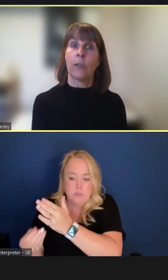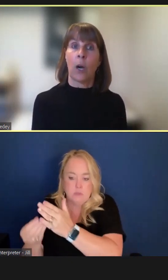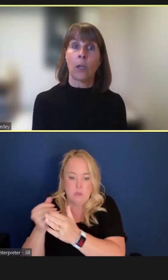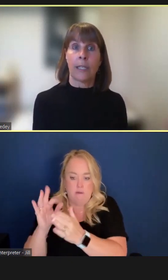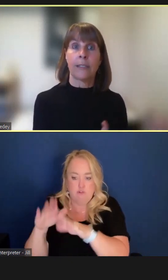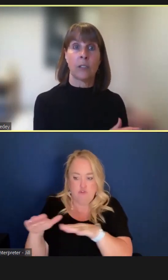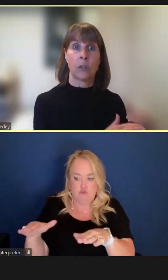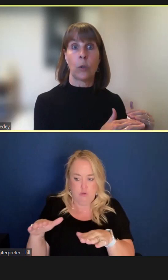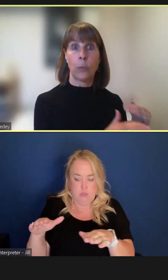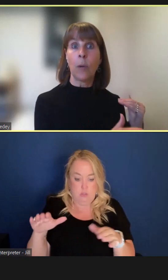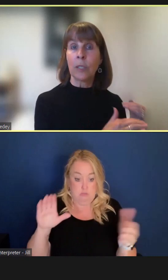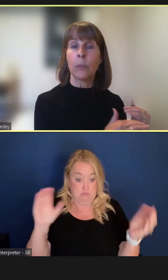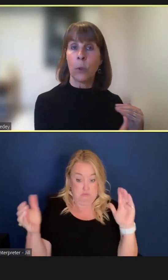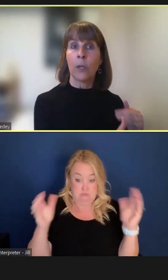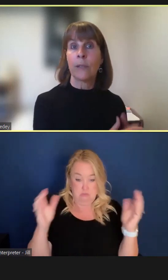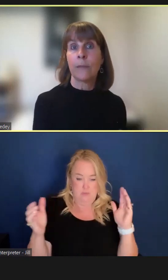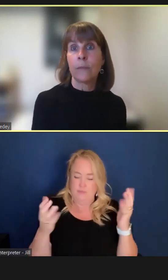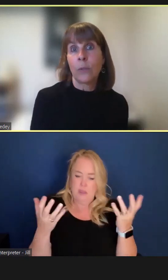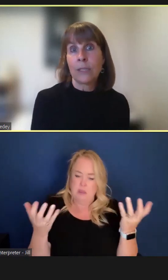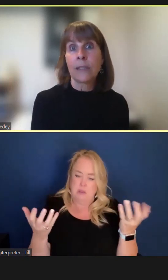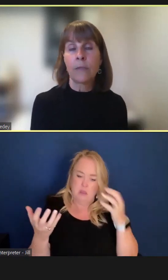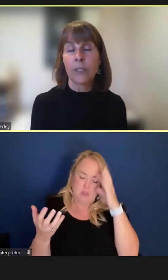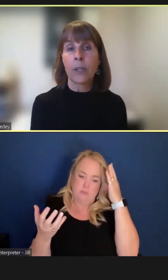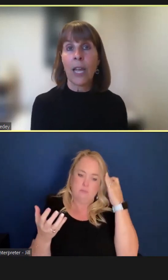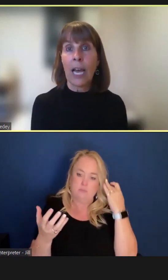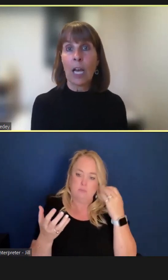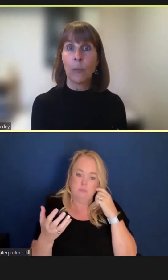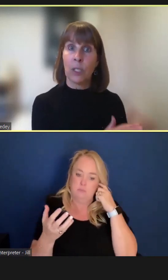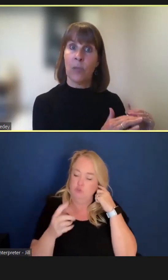likely to score probably more at really the level they're at but it may be a